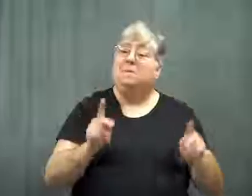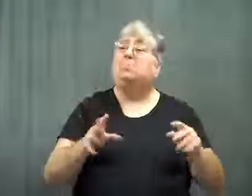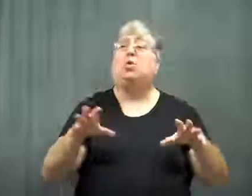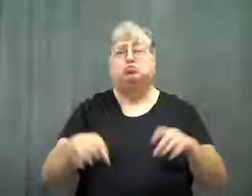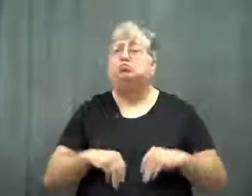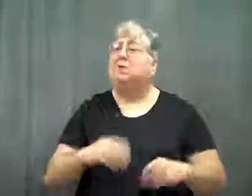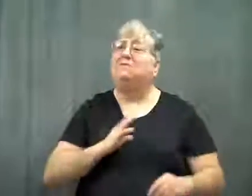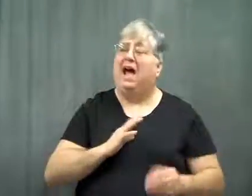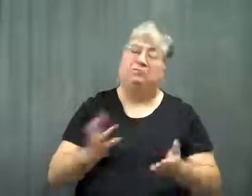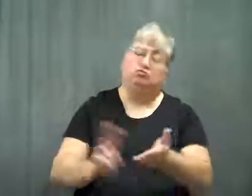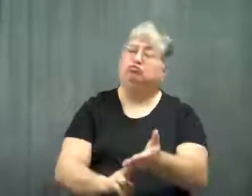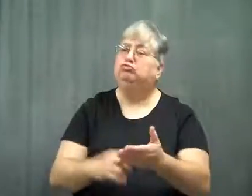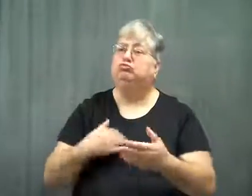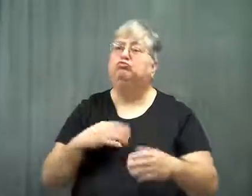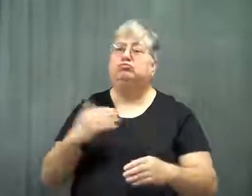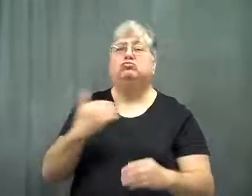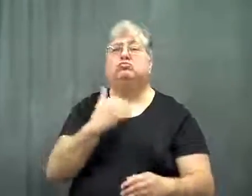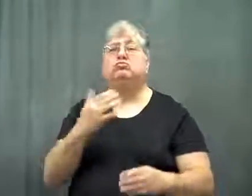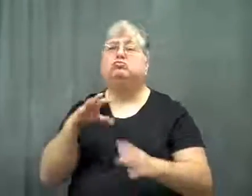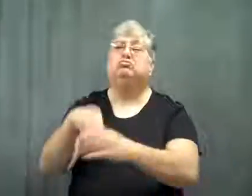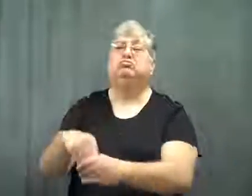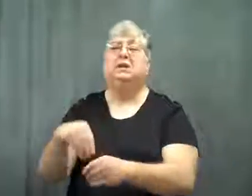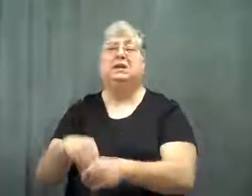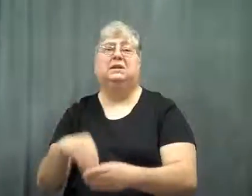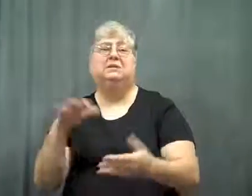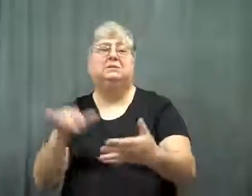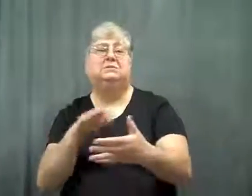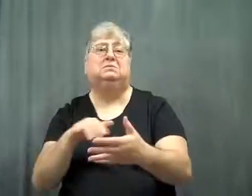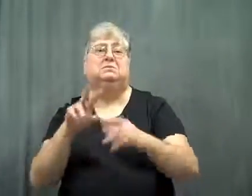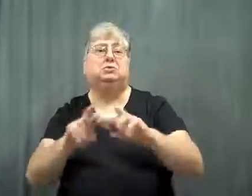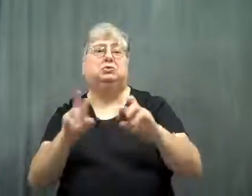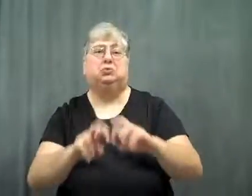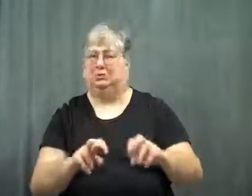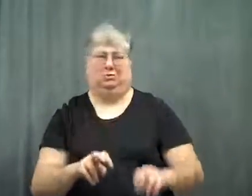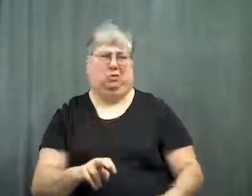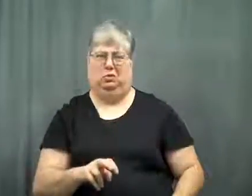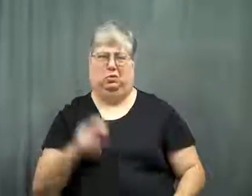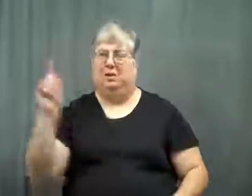Did these people sign up for the project voluntarily? No!